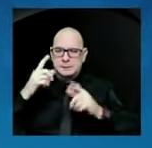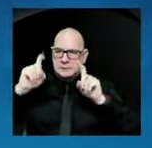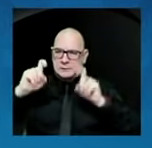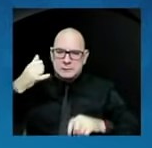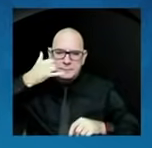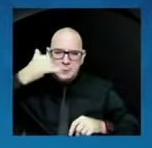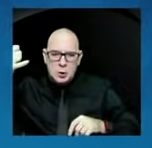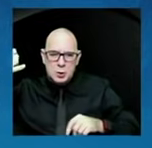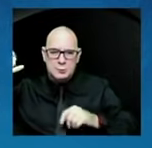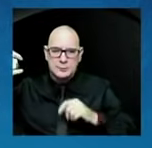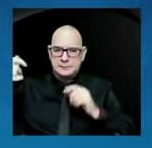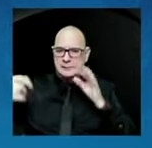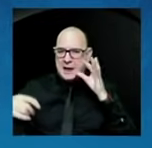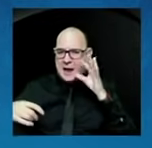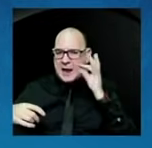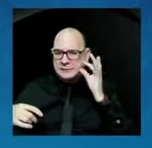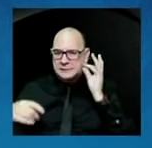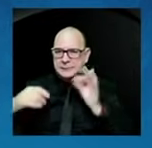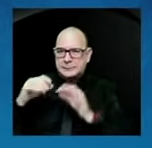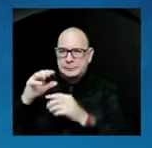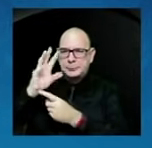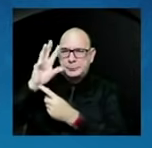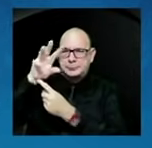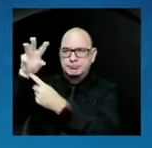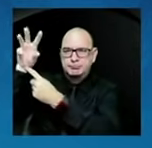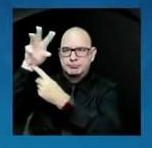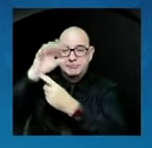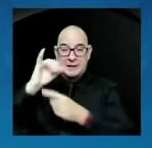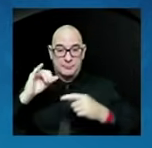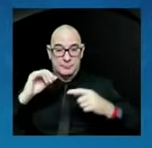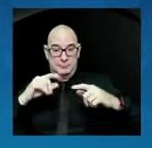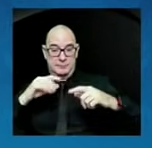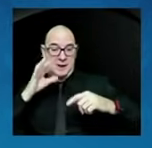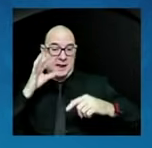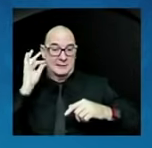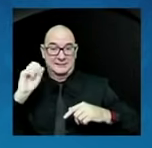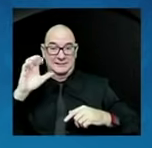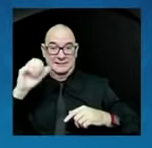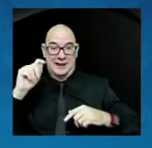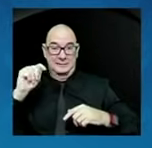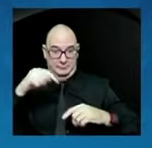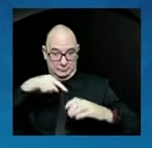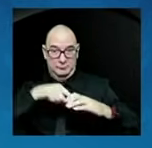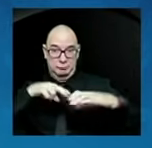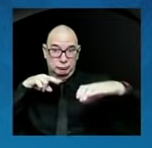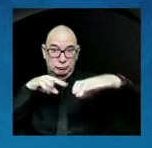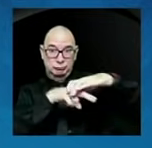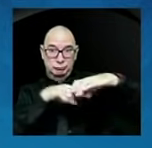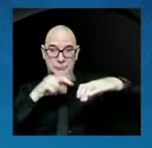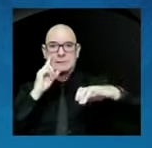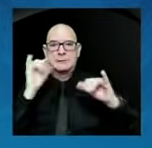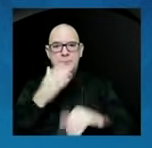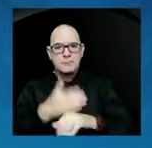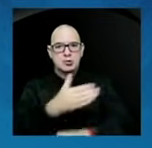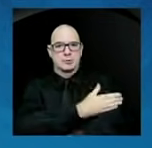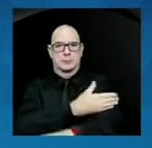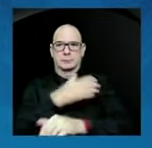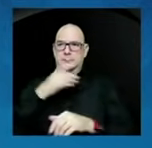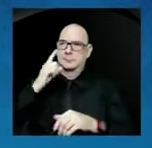CAMERA PHONES TO CAT SCANS AND